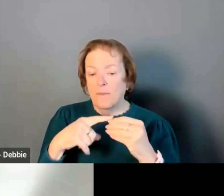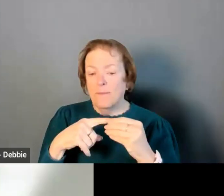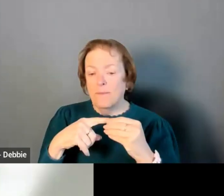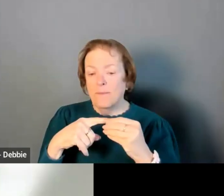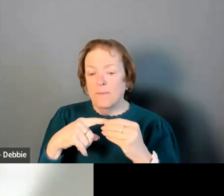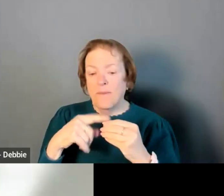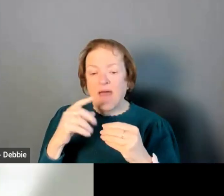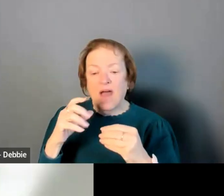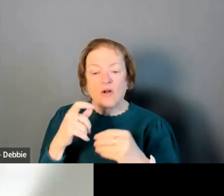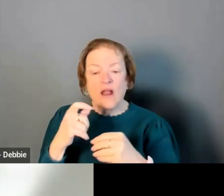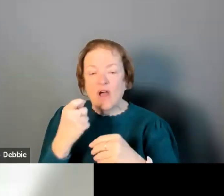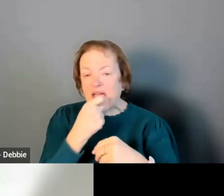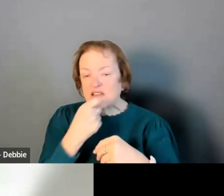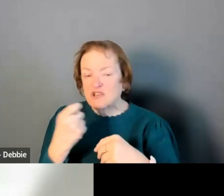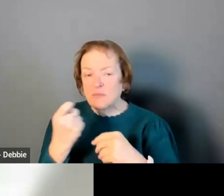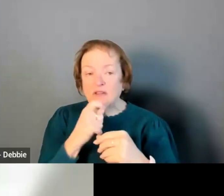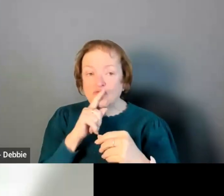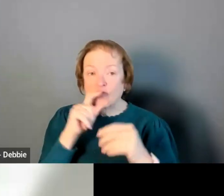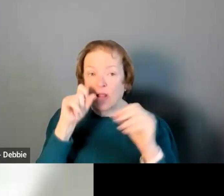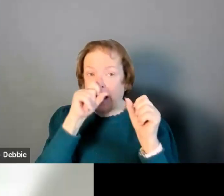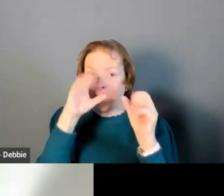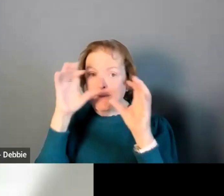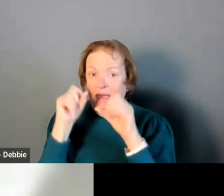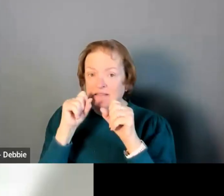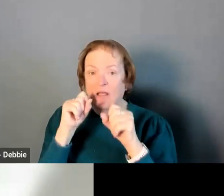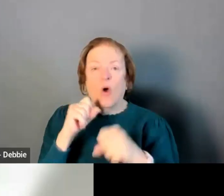They are, so we love an EduMic, yes, we love an EduMic.